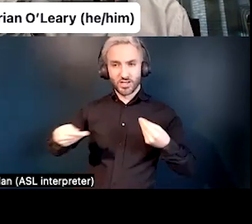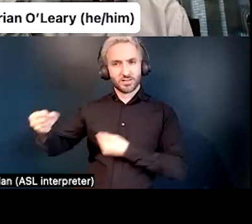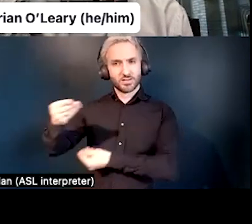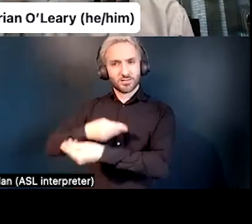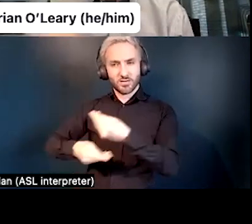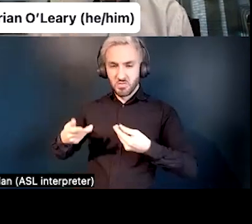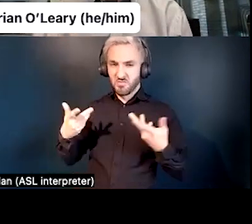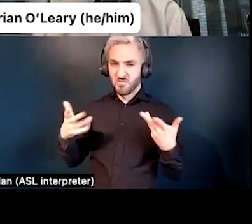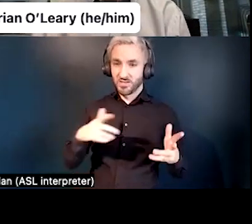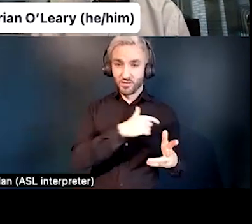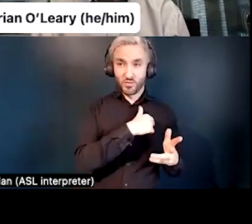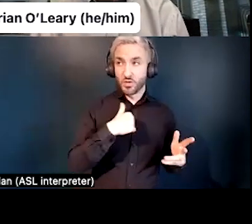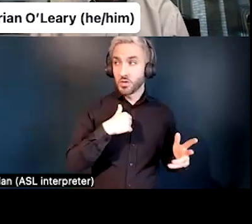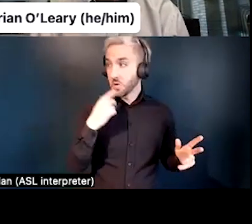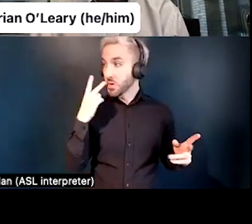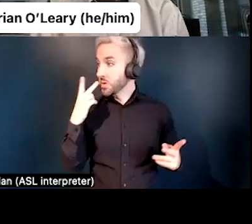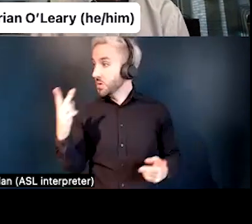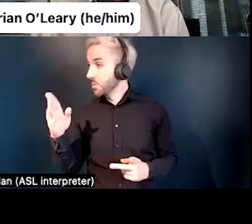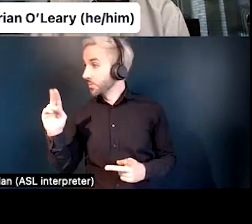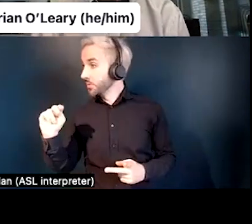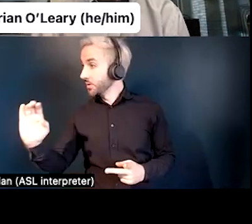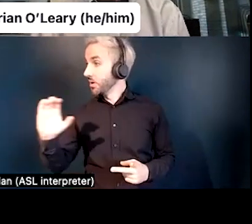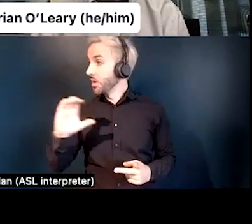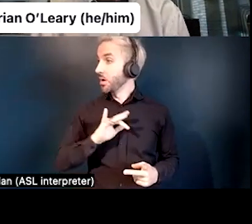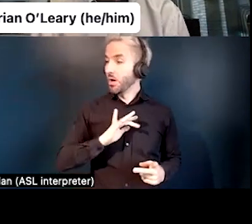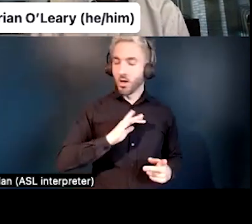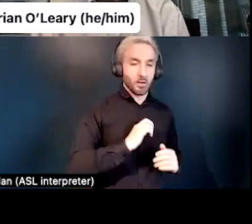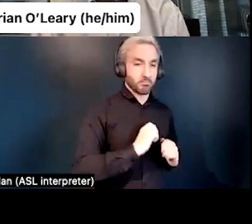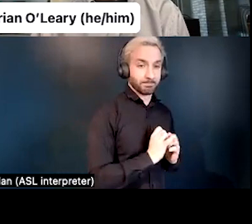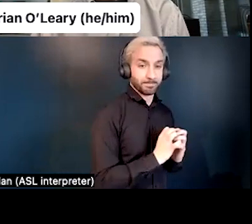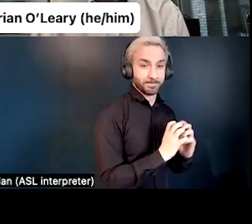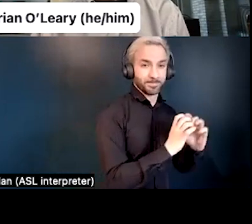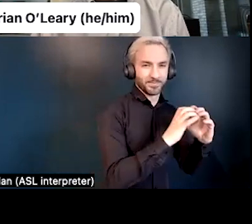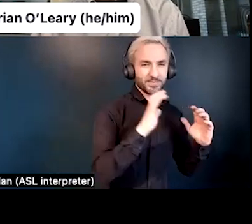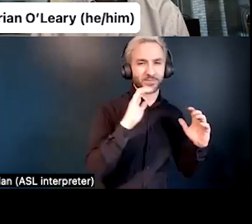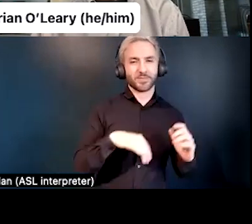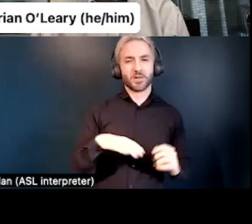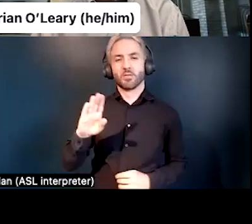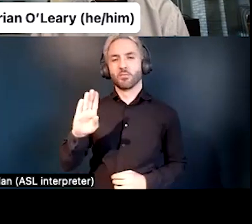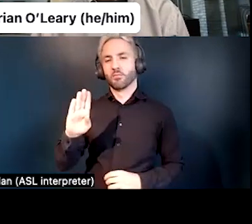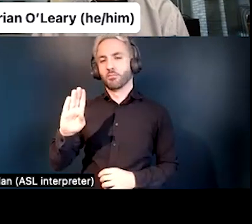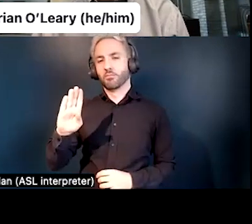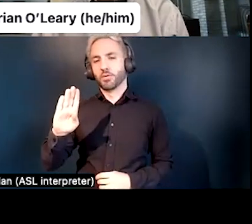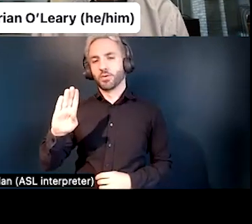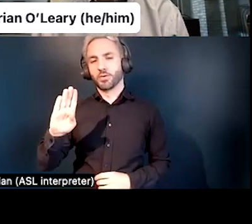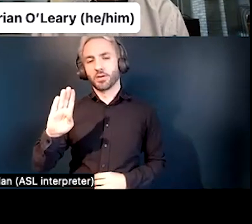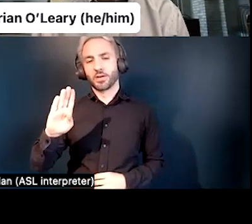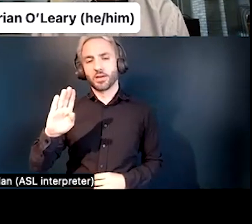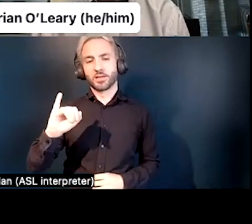but also what's happening with BIC, which is Book Industry Communication in the UK. These